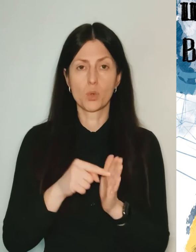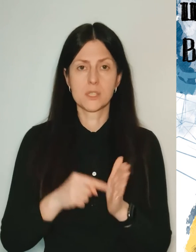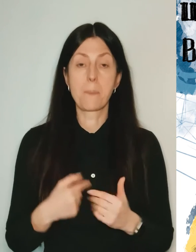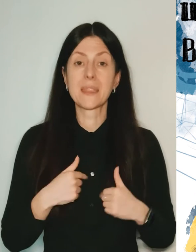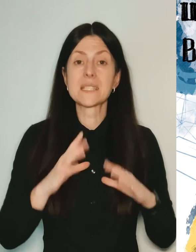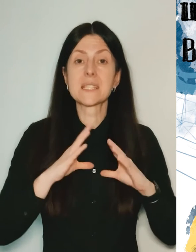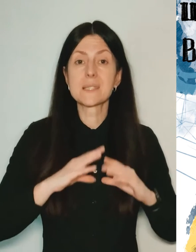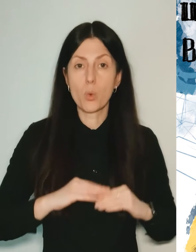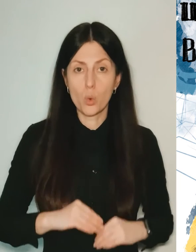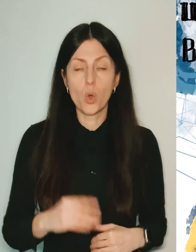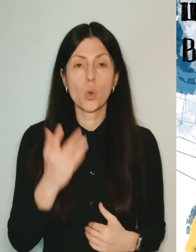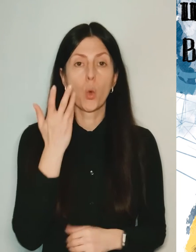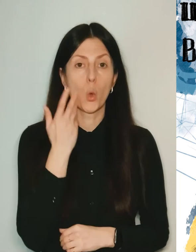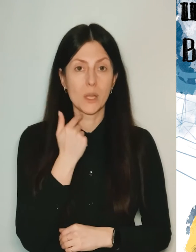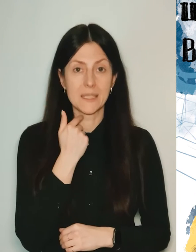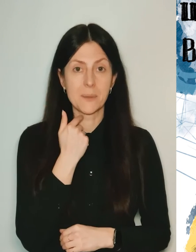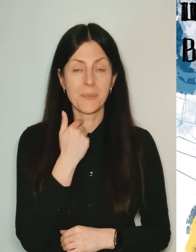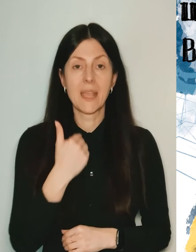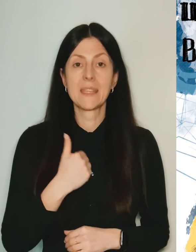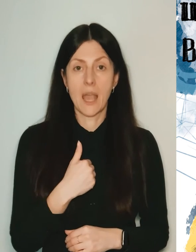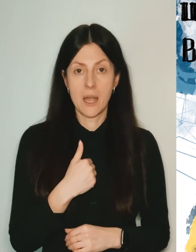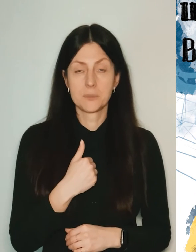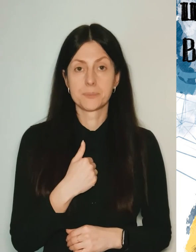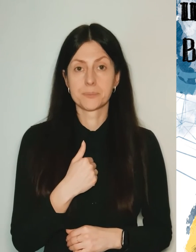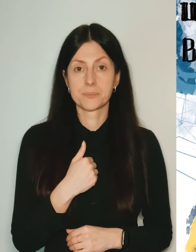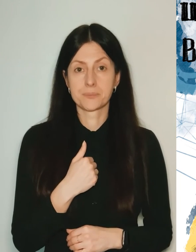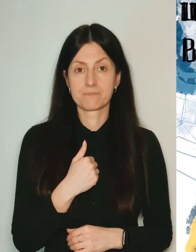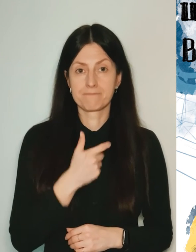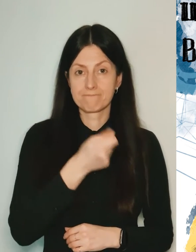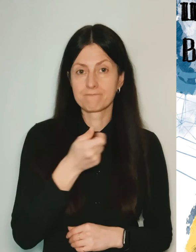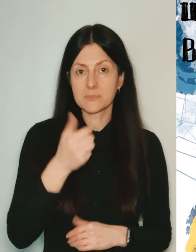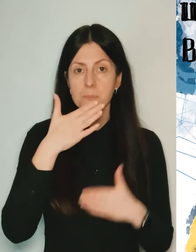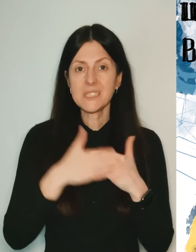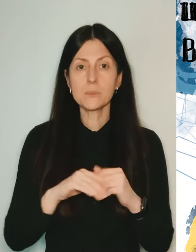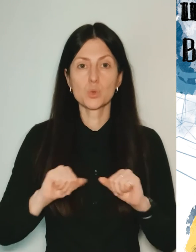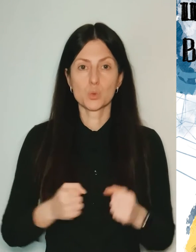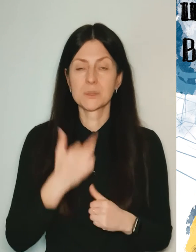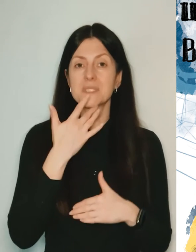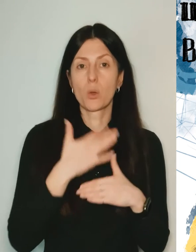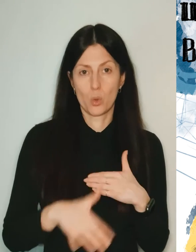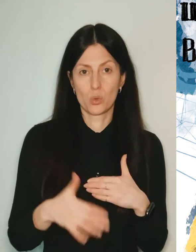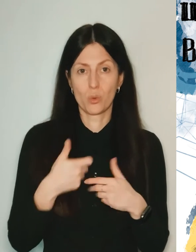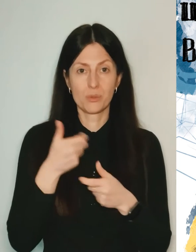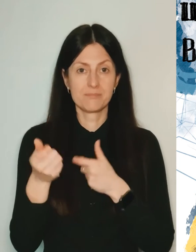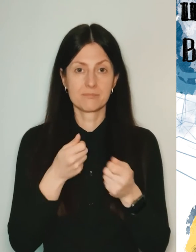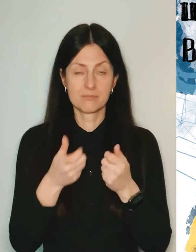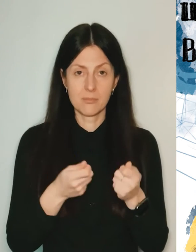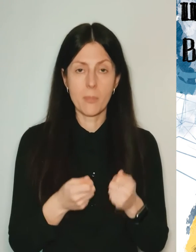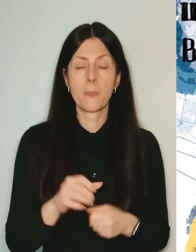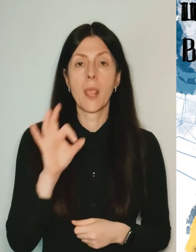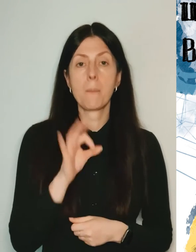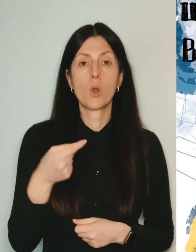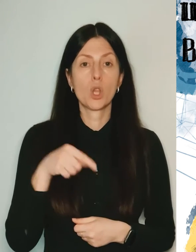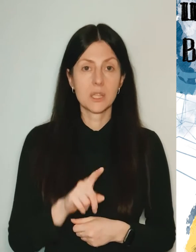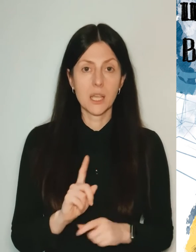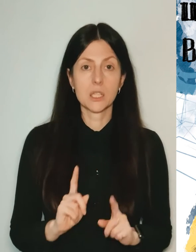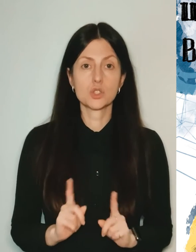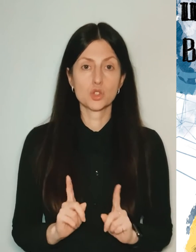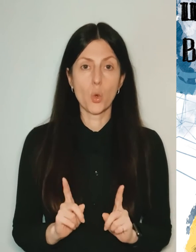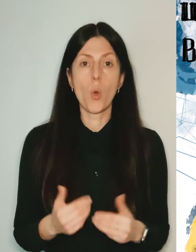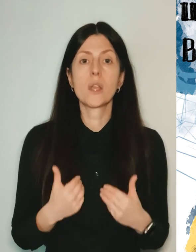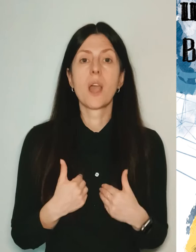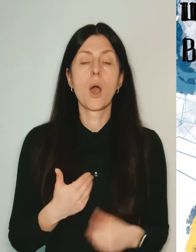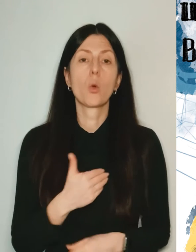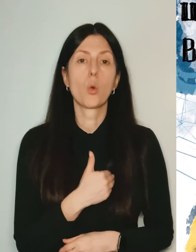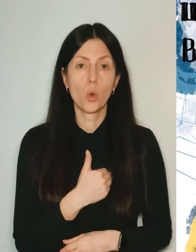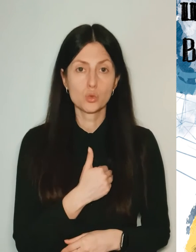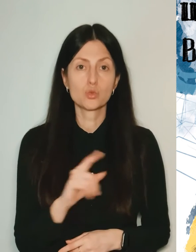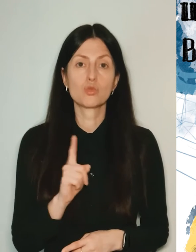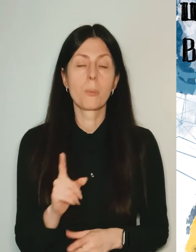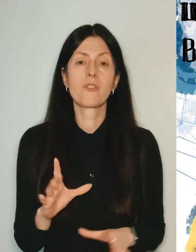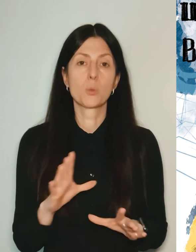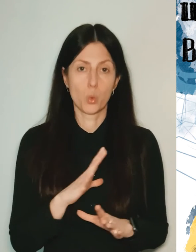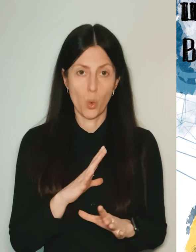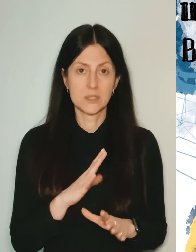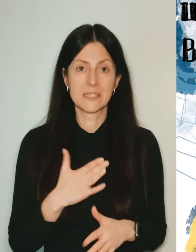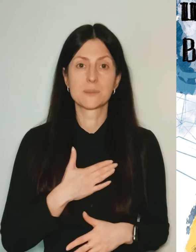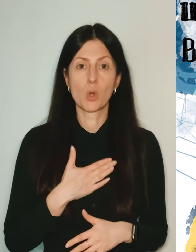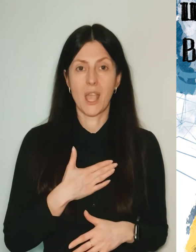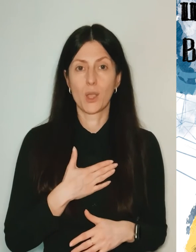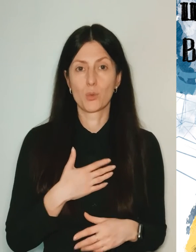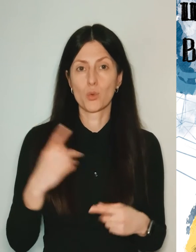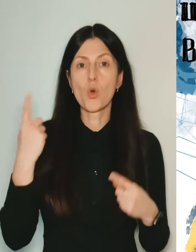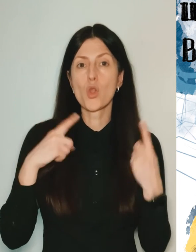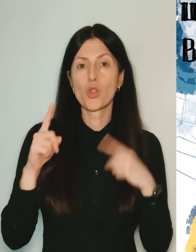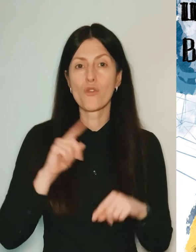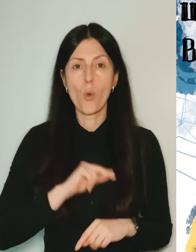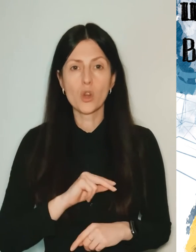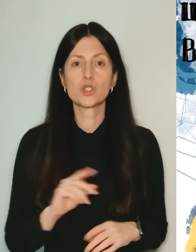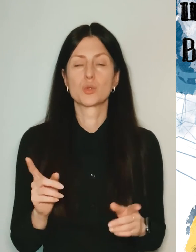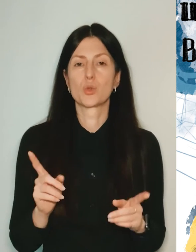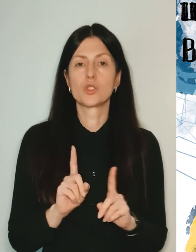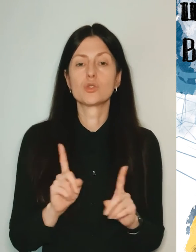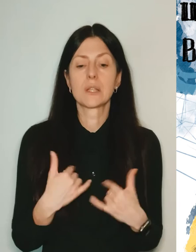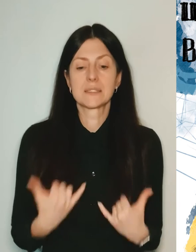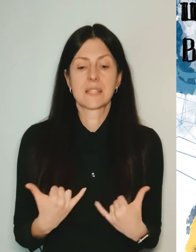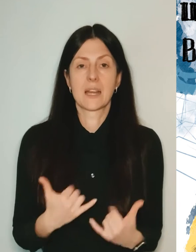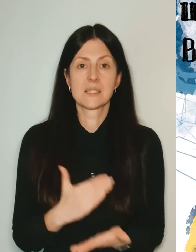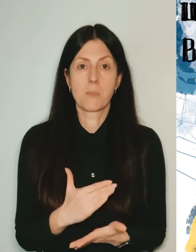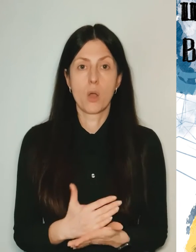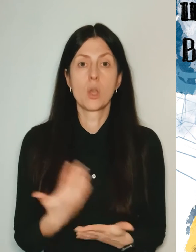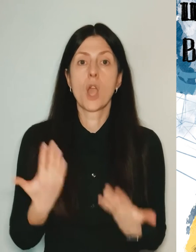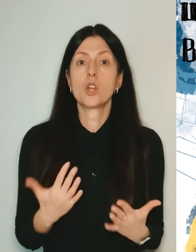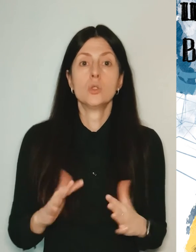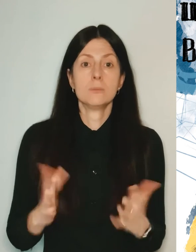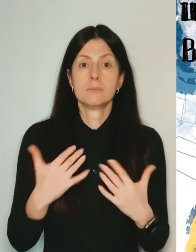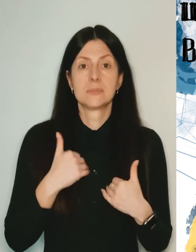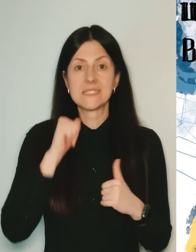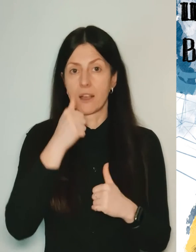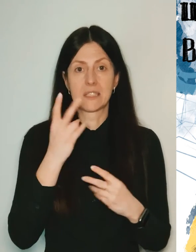I was reassured when I wrote to close friends from abroad about what I wanted to happen to my creative work and all that I have now if I don't wake up tomorrow.